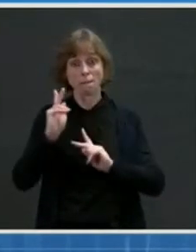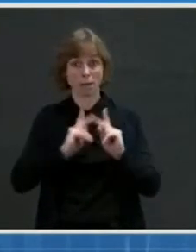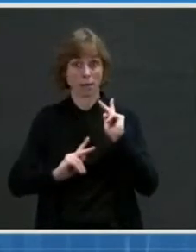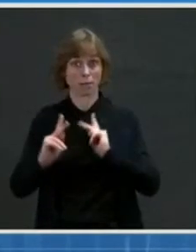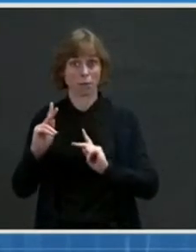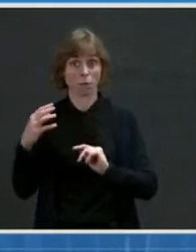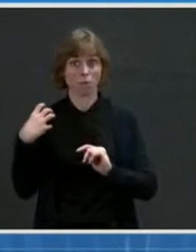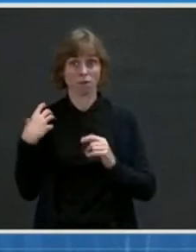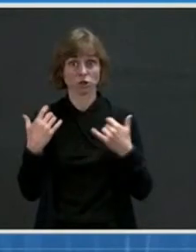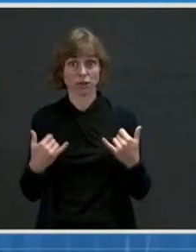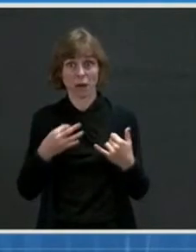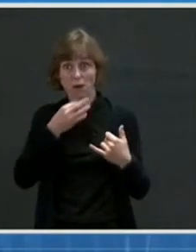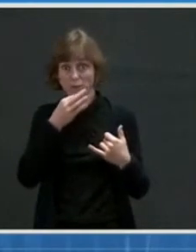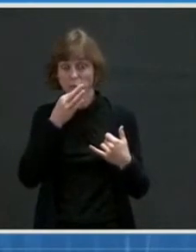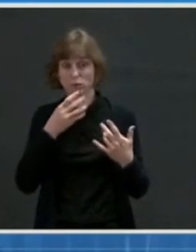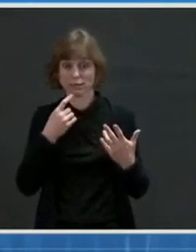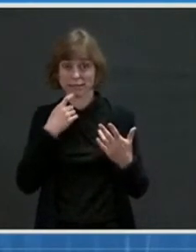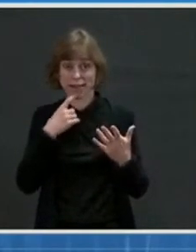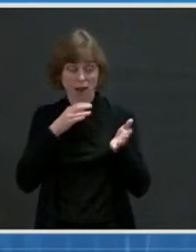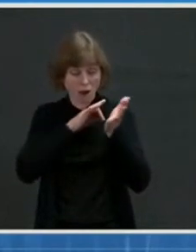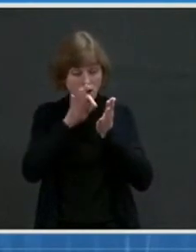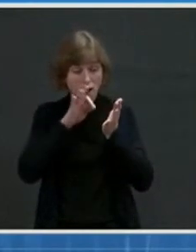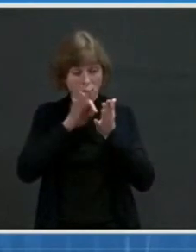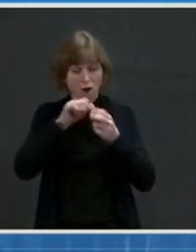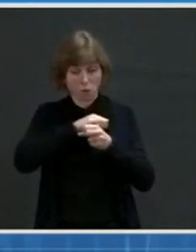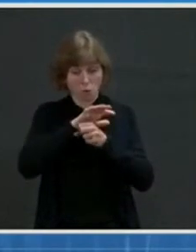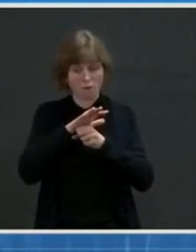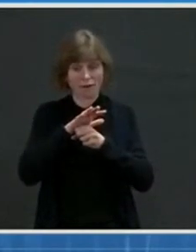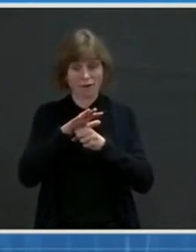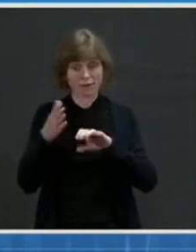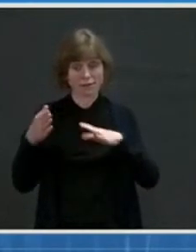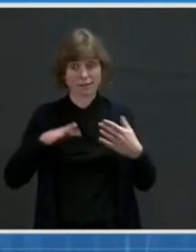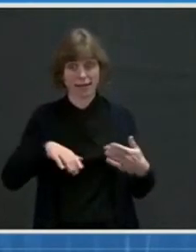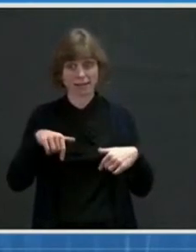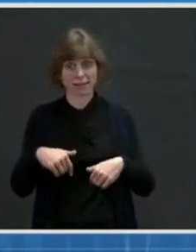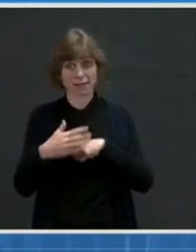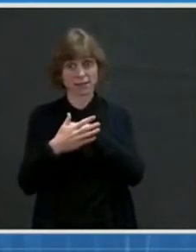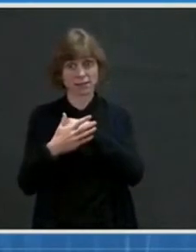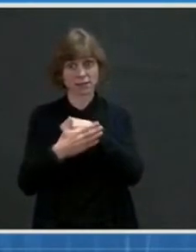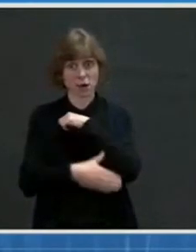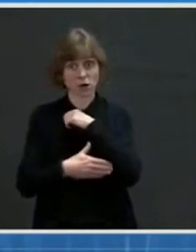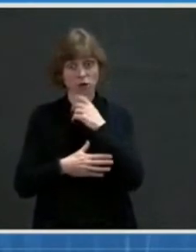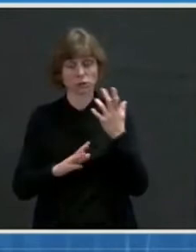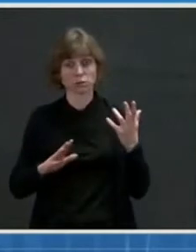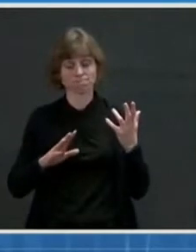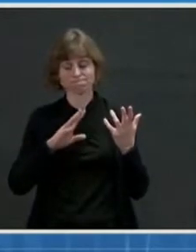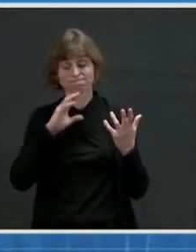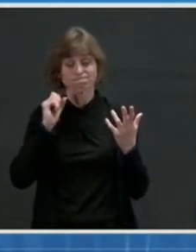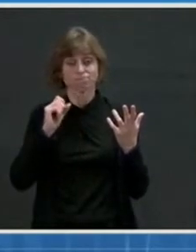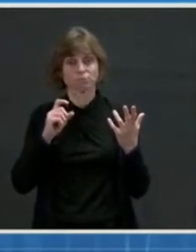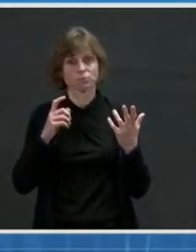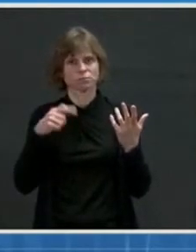LATE LAST NIGHT. SOME OFFICIALS AND HEALTH EXPERTS HAVE SAID THAT WE ARE ALMOST CERTAINLY UNDER COUNTING COVID-19 DEATHS IN THIS